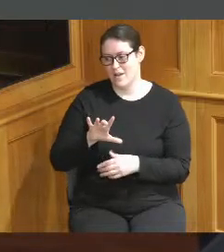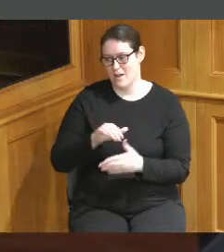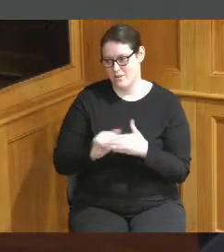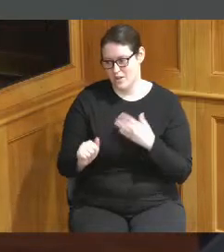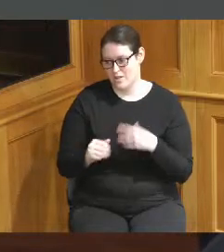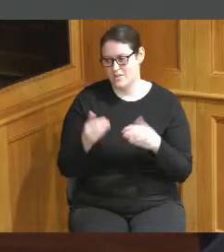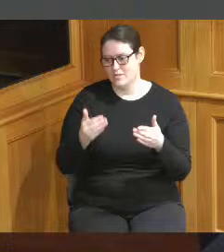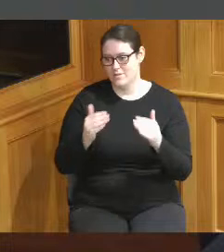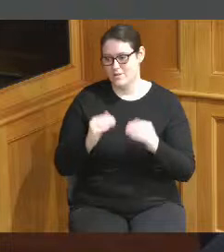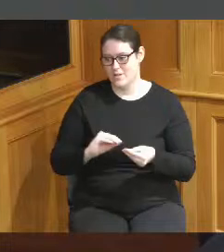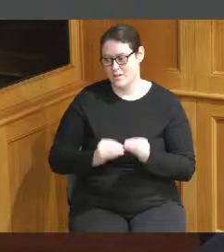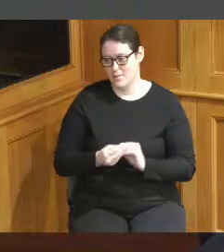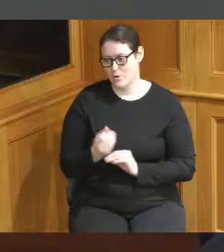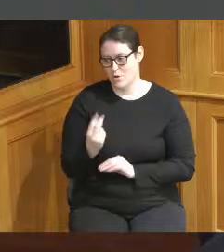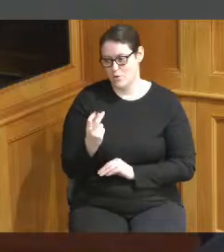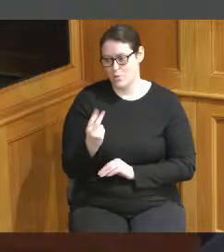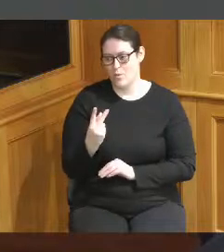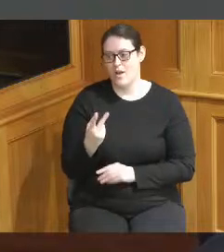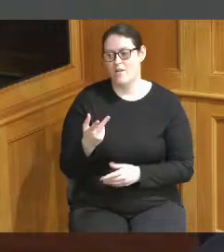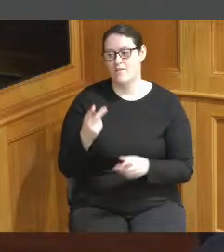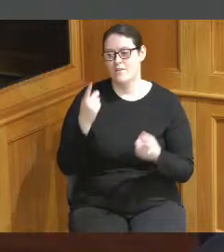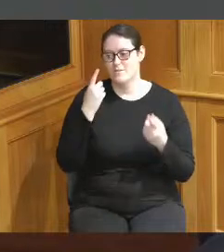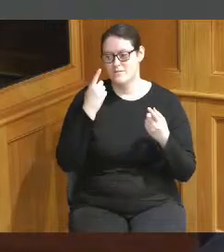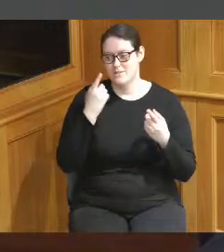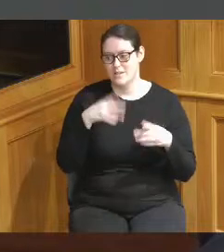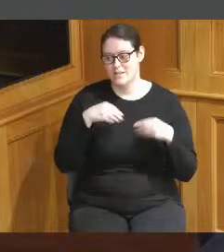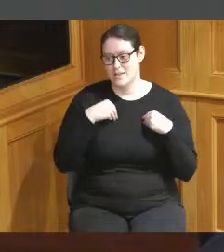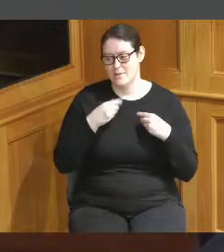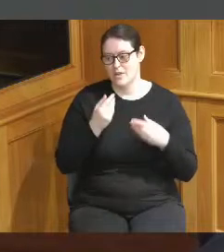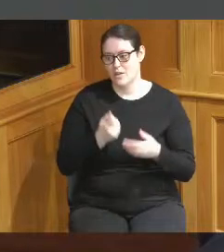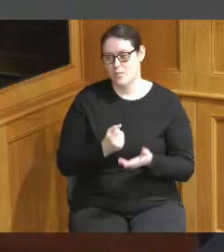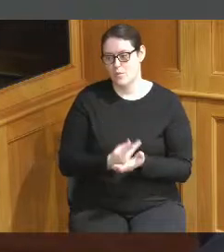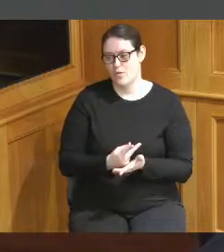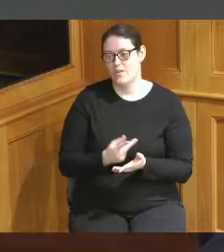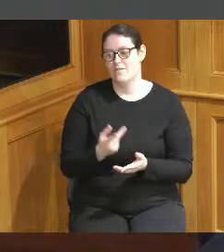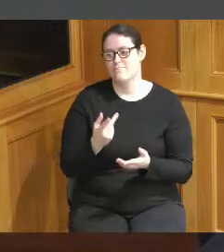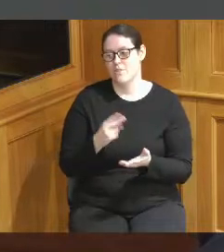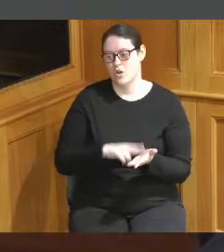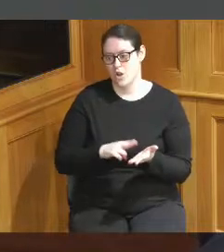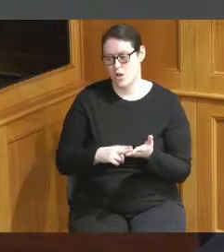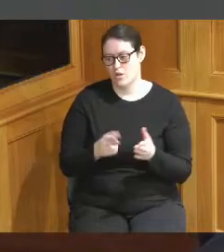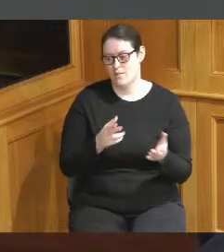it was a last minute thing and a lot of kids couldn't and we were scrambling and community